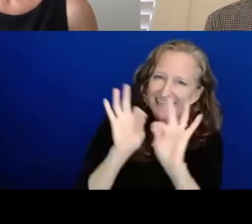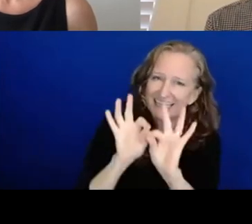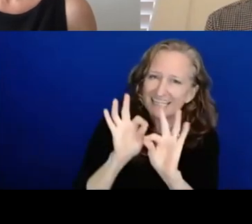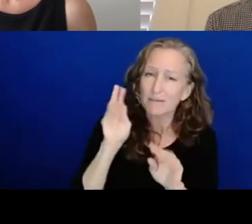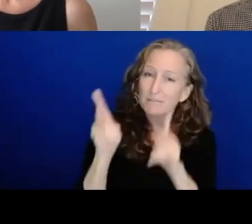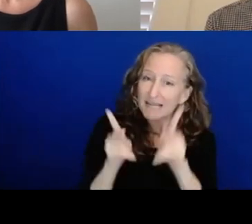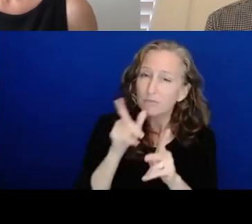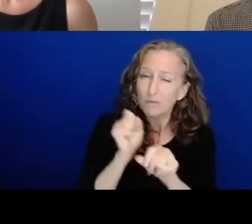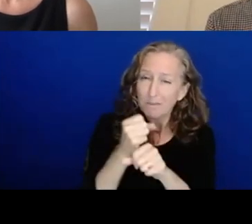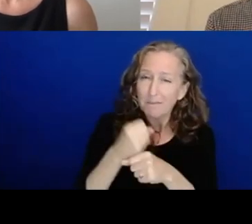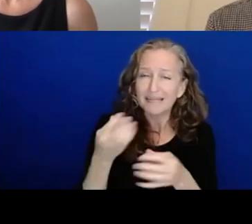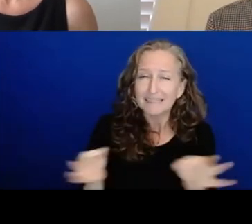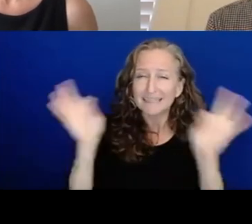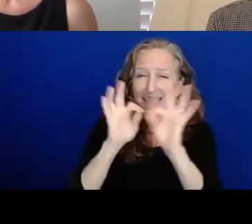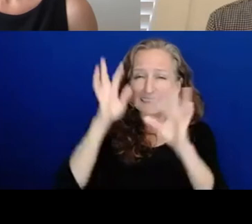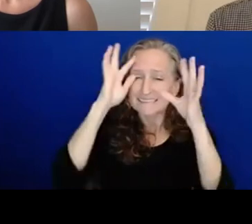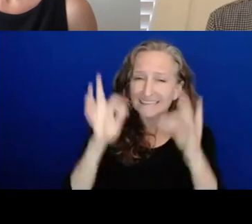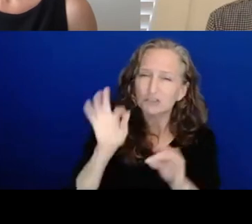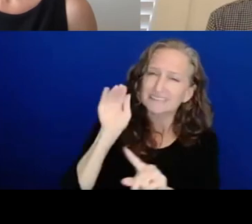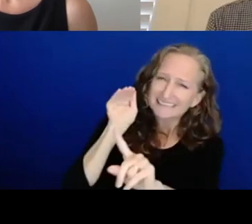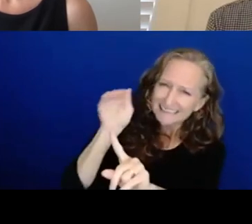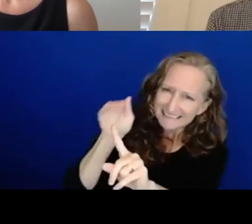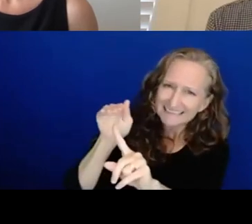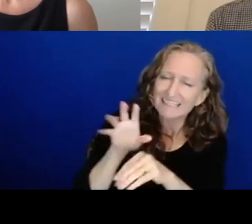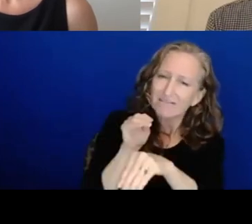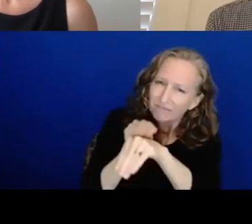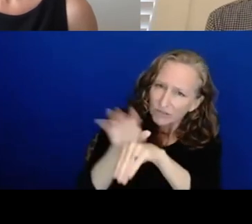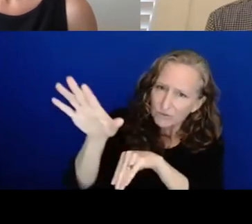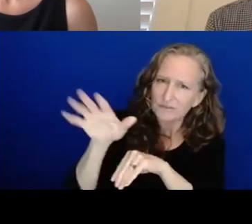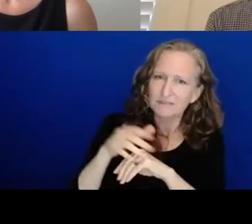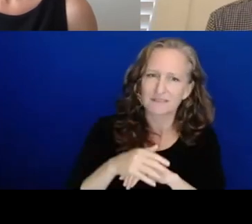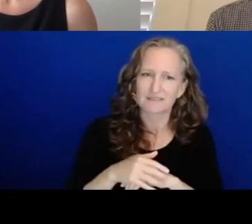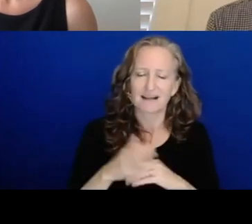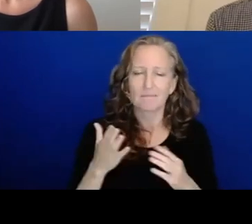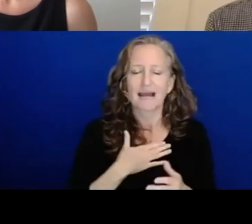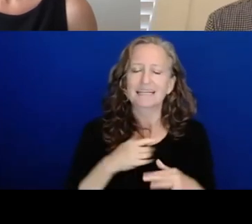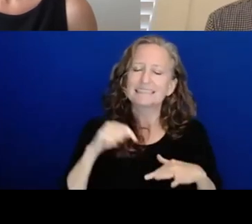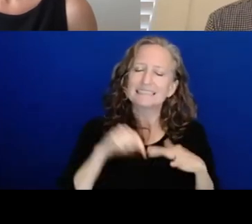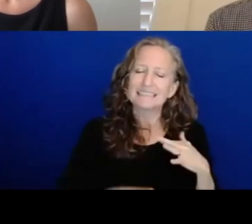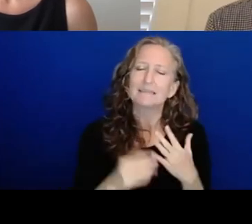build those relationships so that we can influence what's next? And that's my deepest hope for